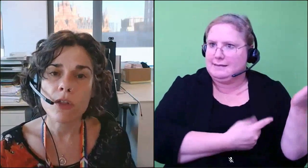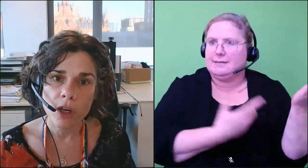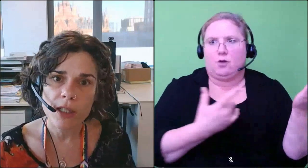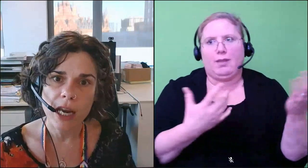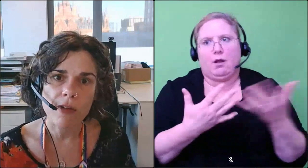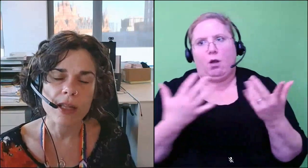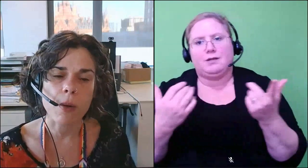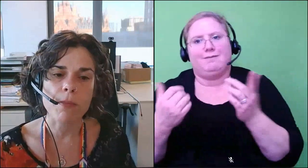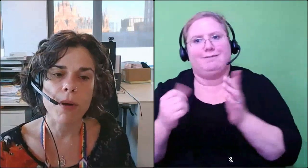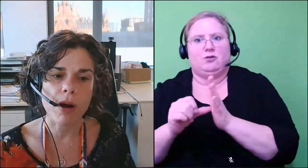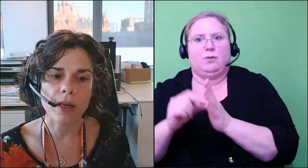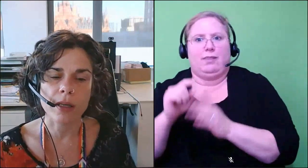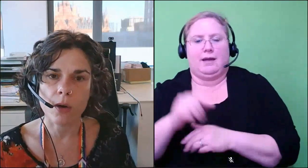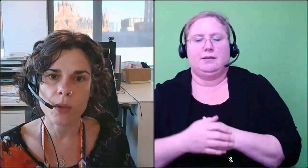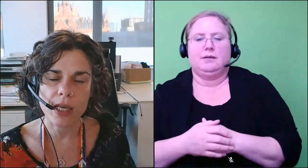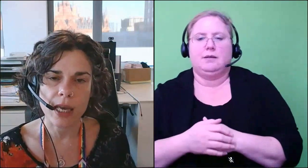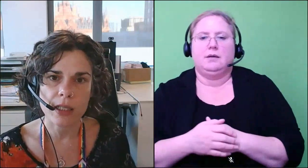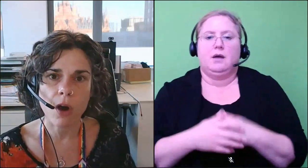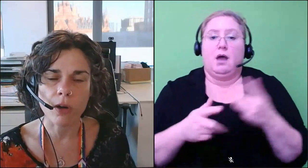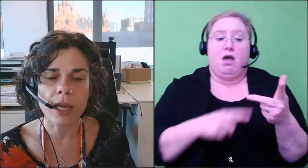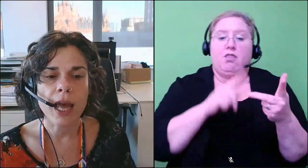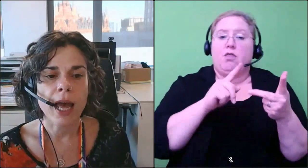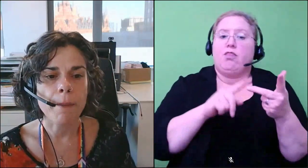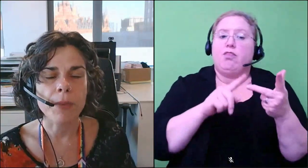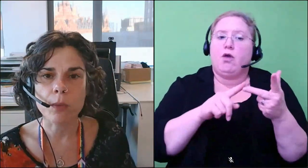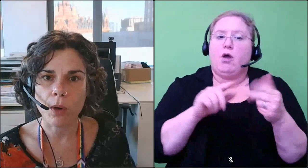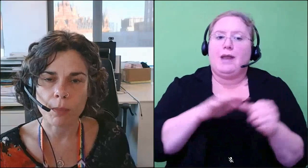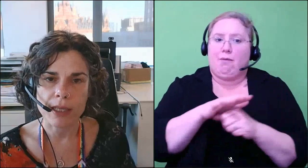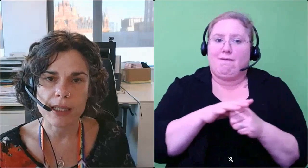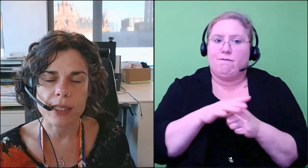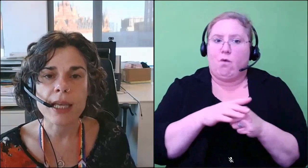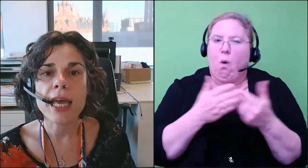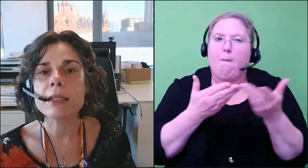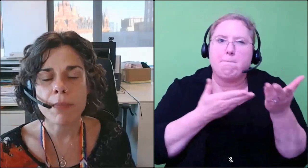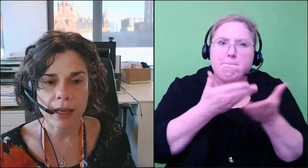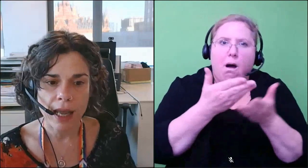The third area that we bargain and negotiate on in workplaces is mental health.